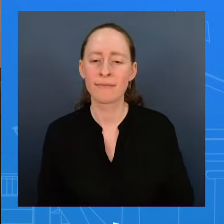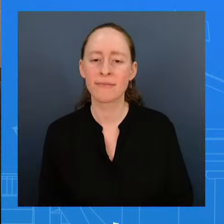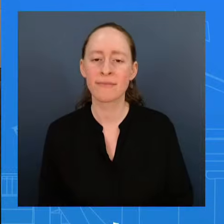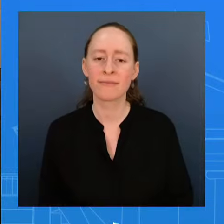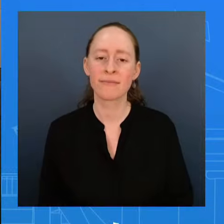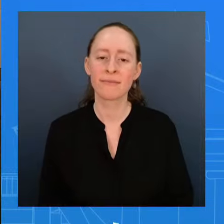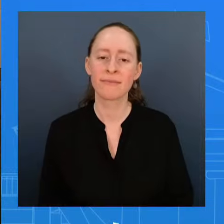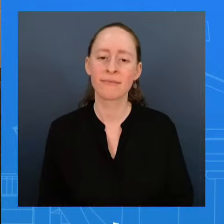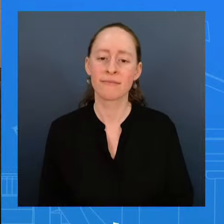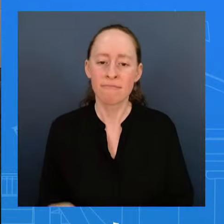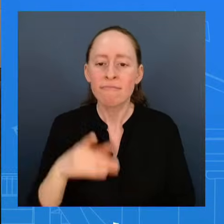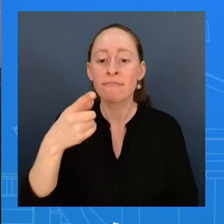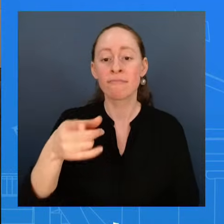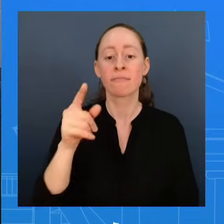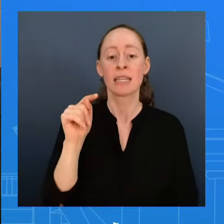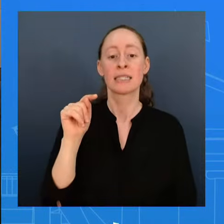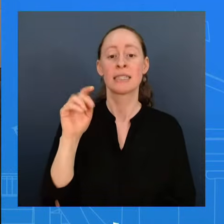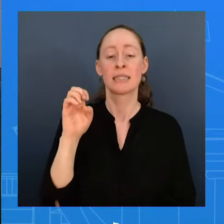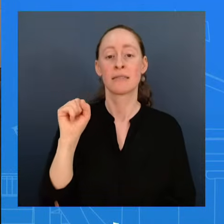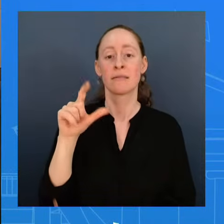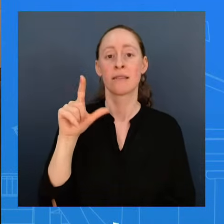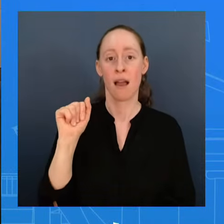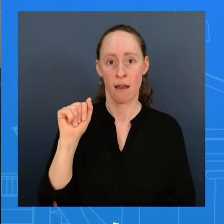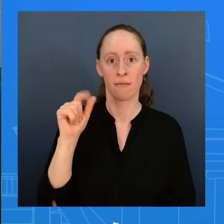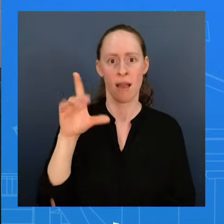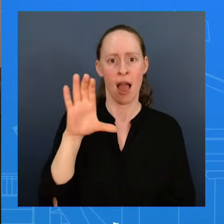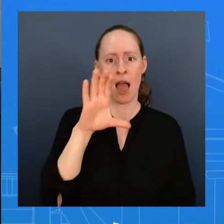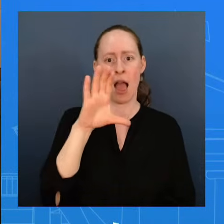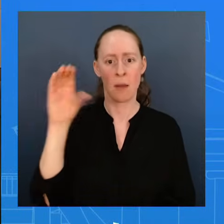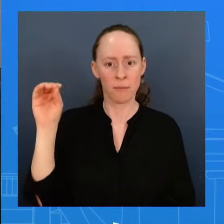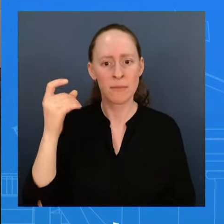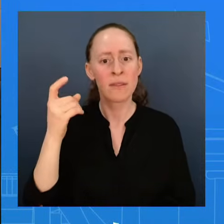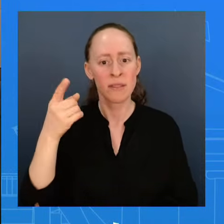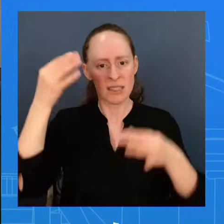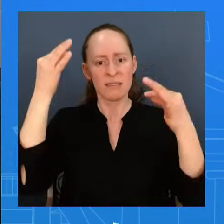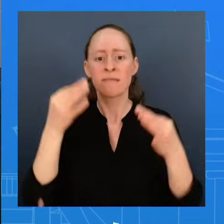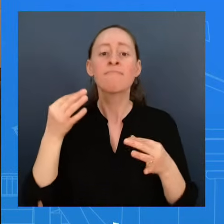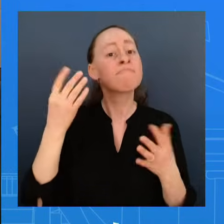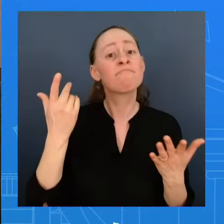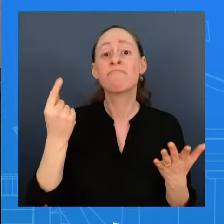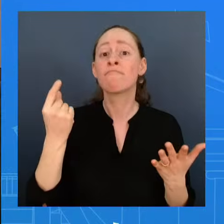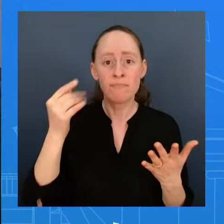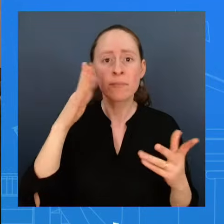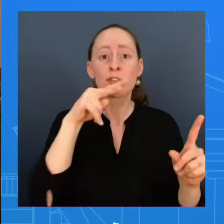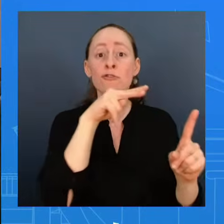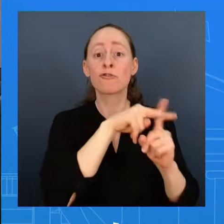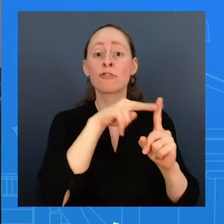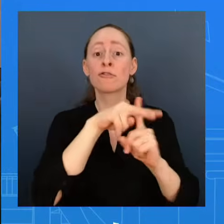almost all of its Supercharger unit that was setting up the -- Ms. Jean-Pierre: Yeah. The Press: -- EV battery plants across the U.S. How --